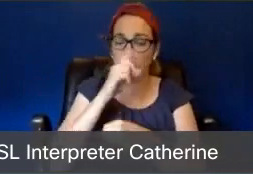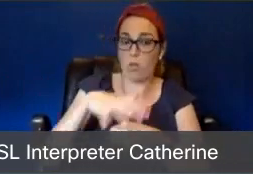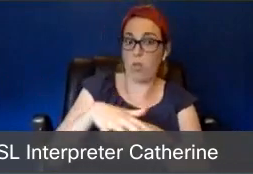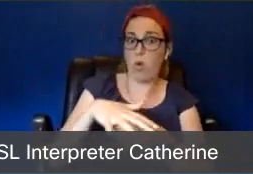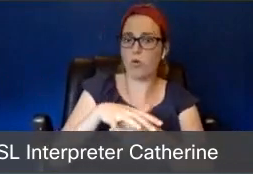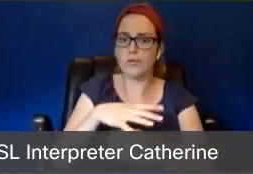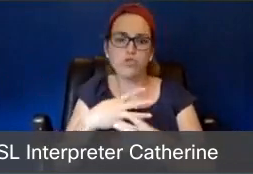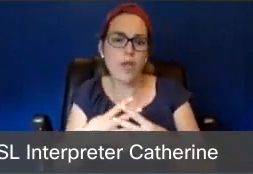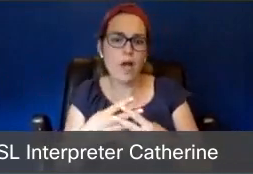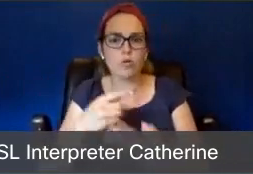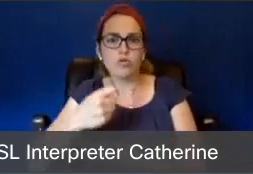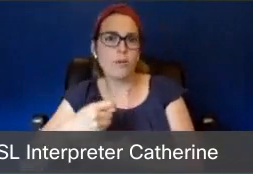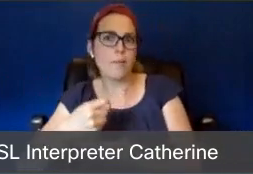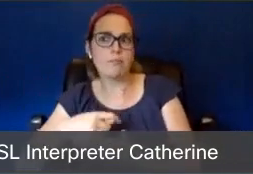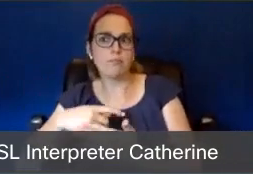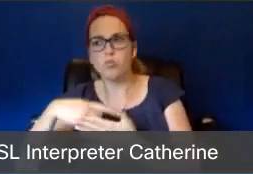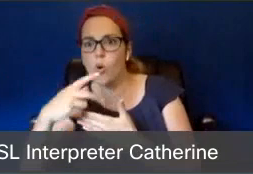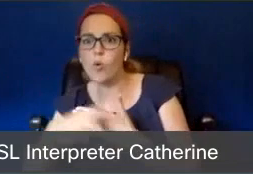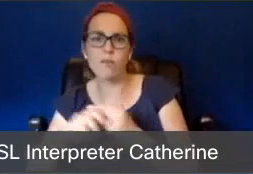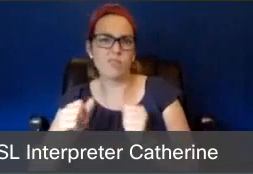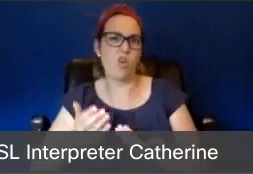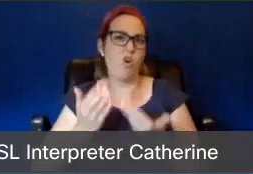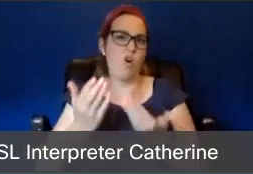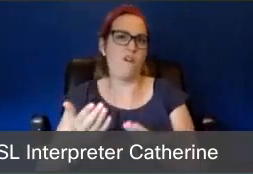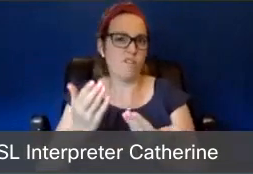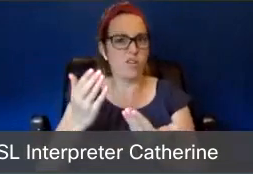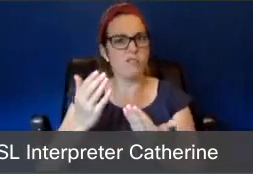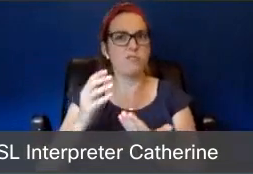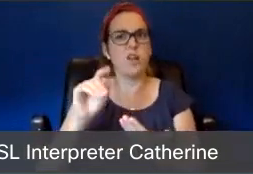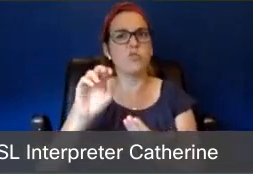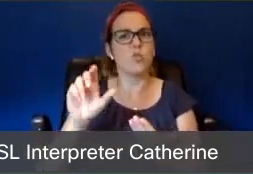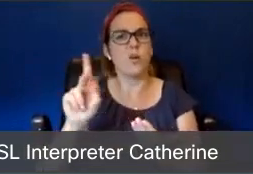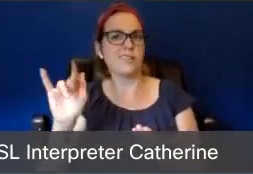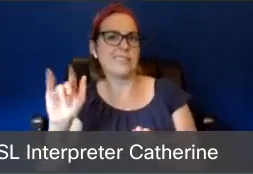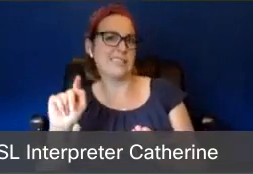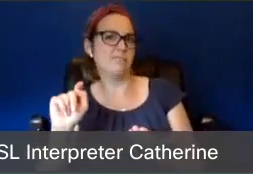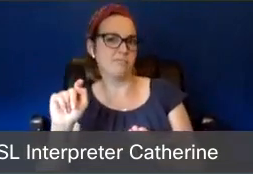The emphasis of this webinar will be on fostering partnerships and developing agreements to ensure access